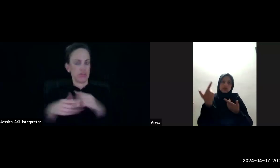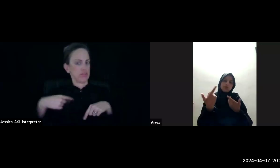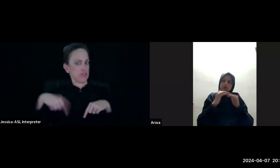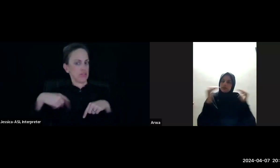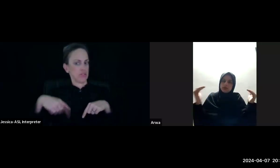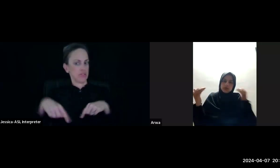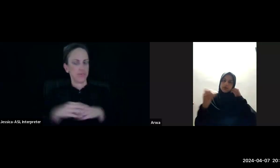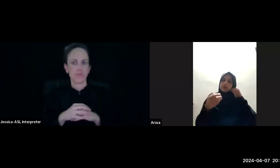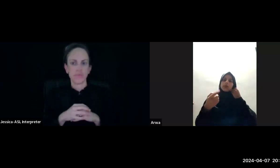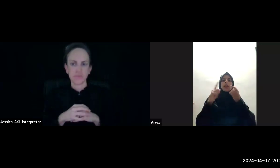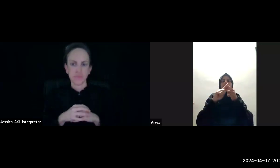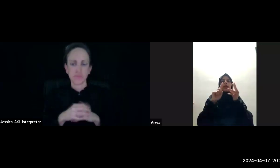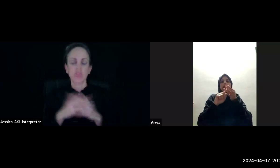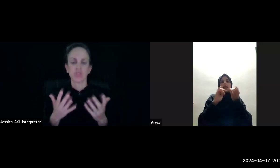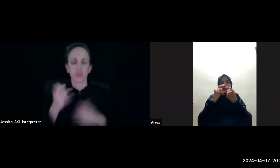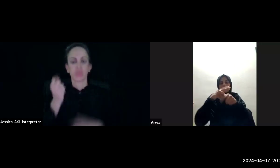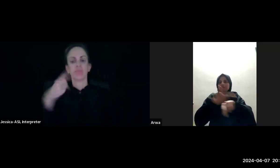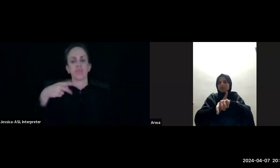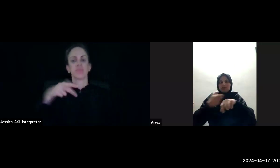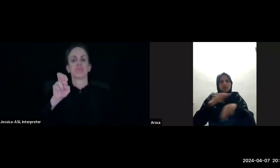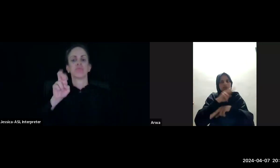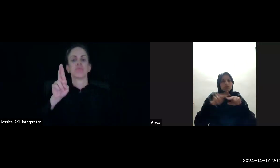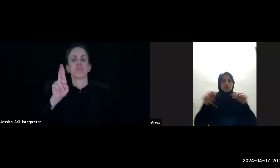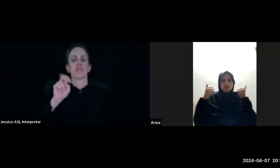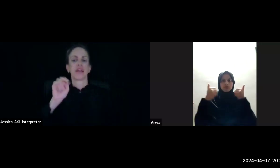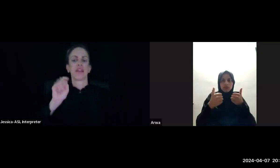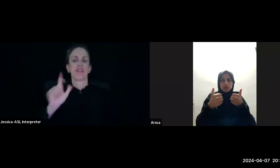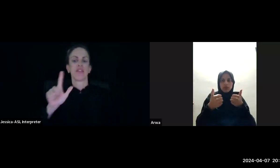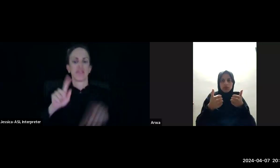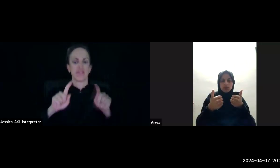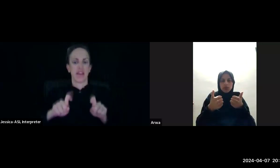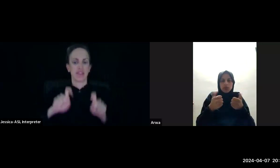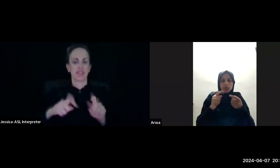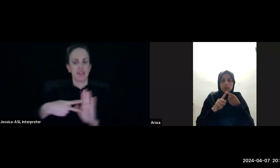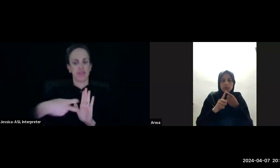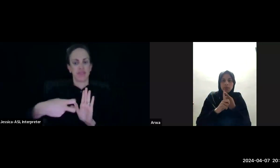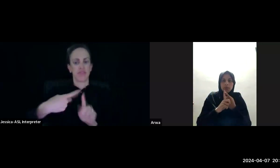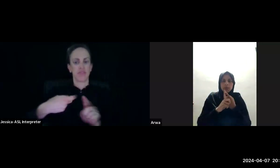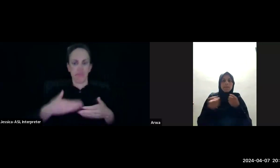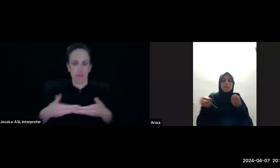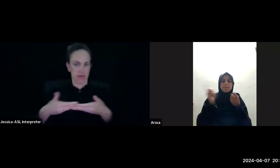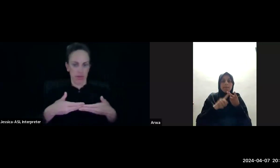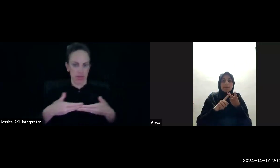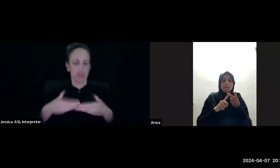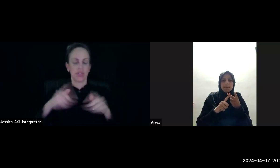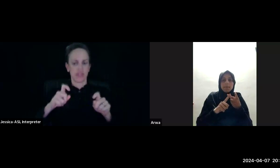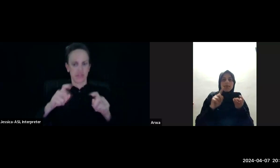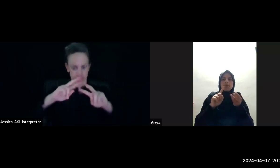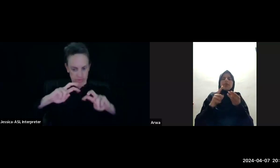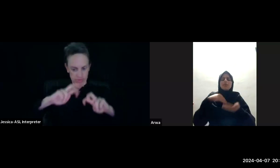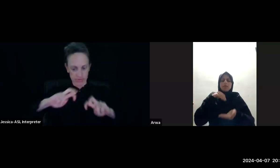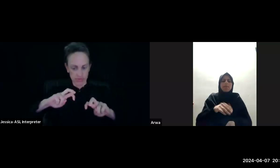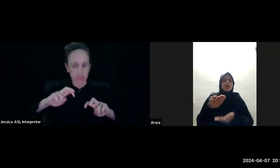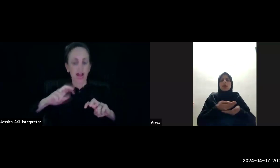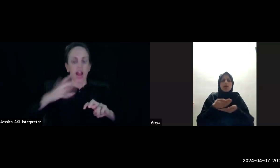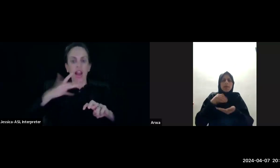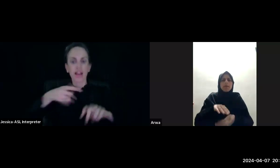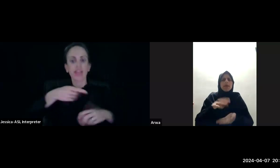test was done and when the prenatal test was done fortunately the fetus picked uh the right copy